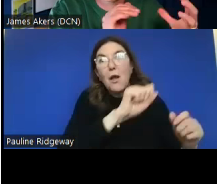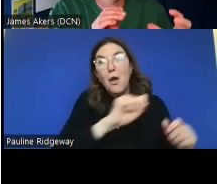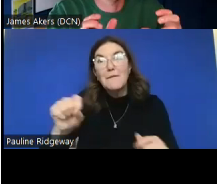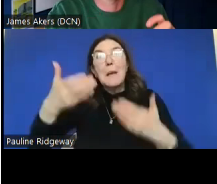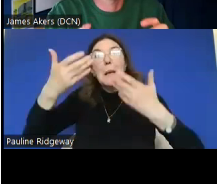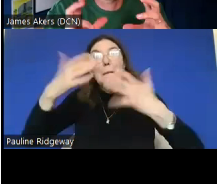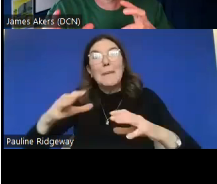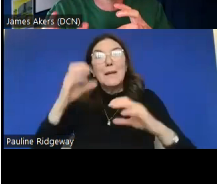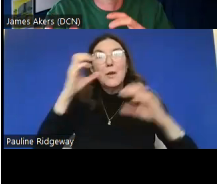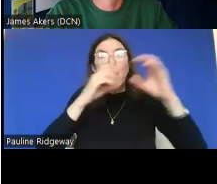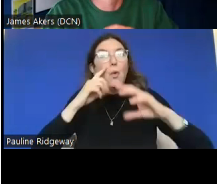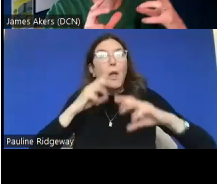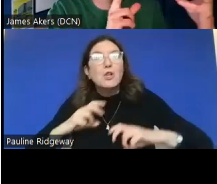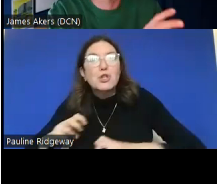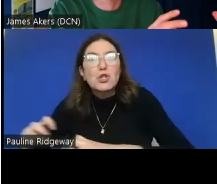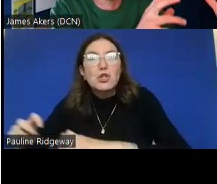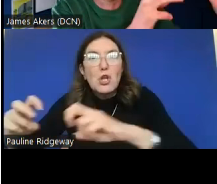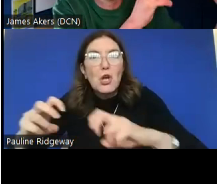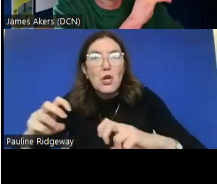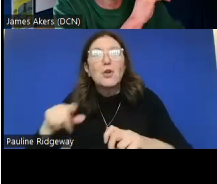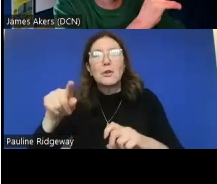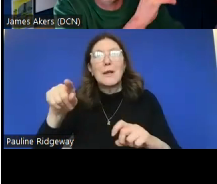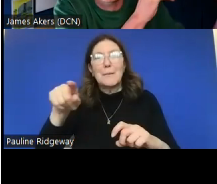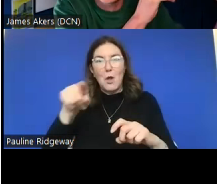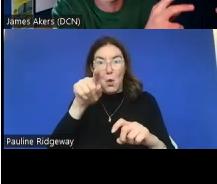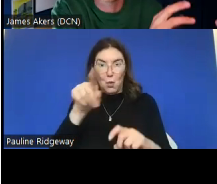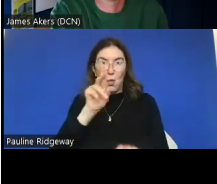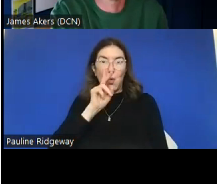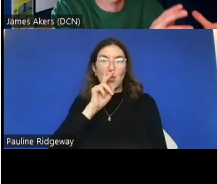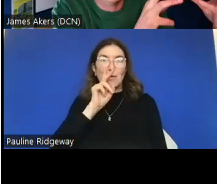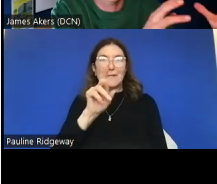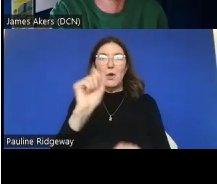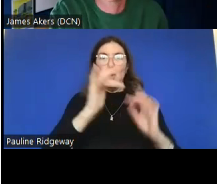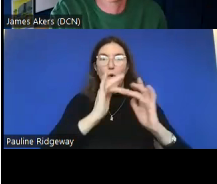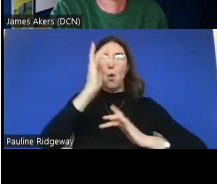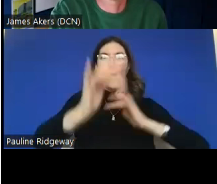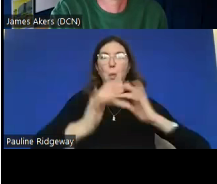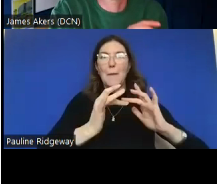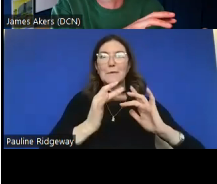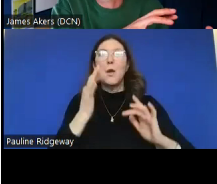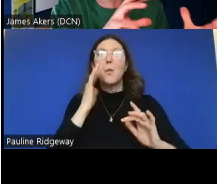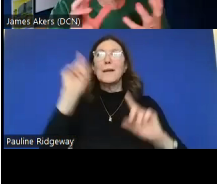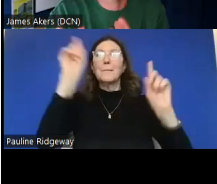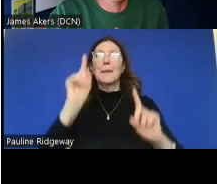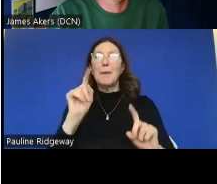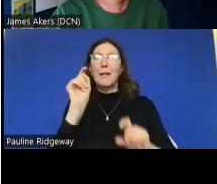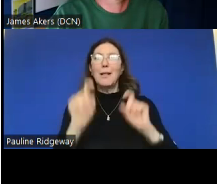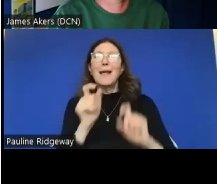How your website ranks in for different keywords in Google search itself. You can link that in.